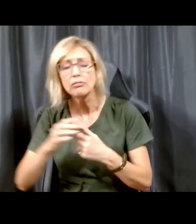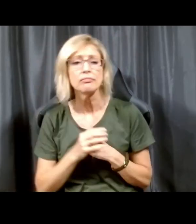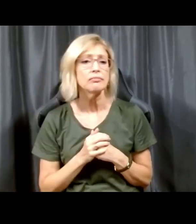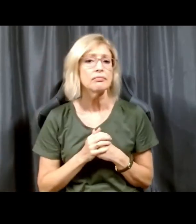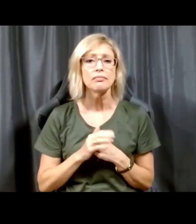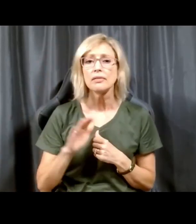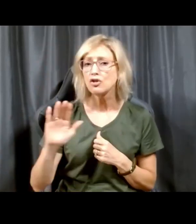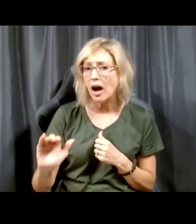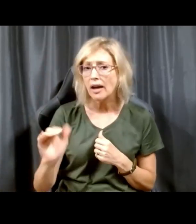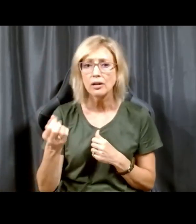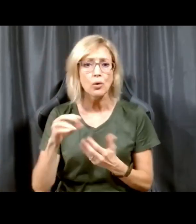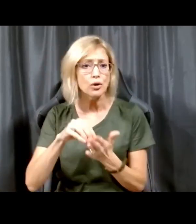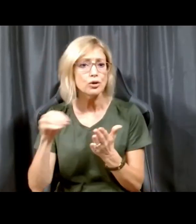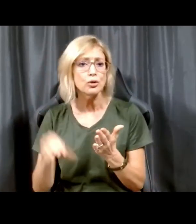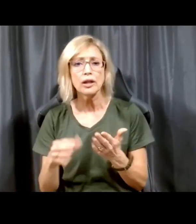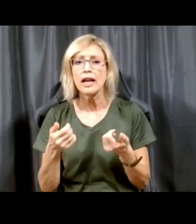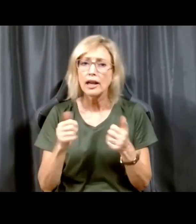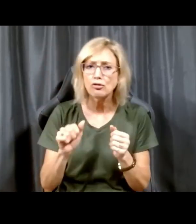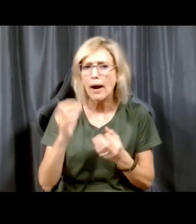We can brainstorm troubleshoot some ideas how we can help you out.